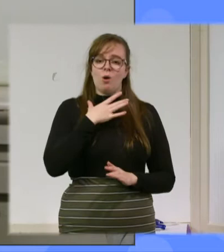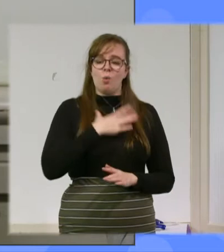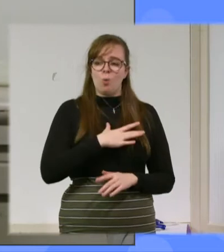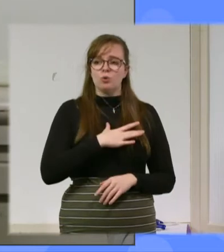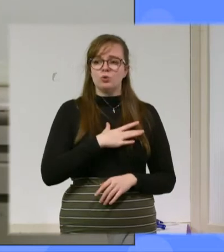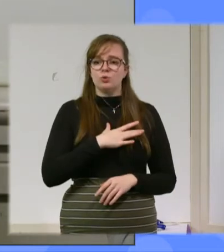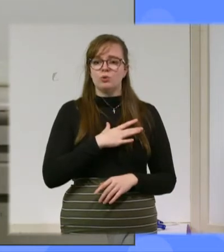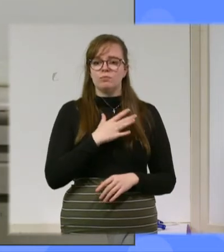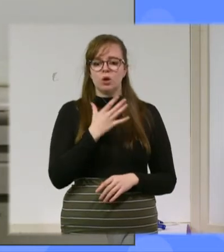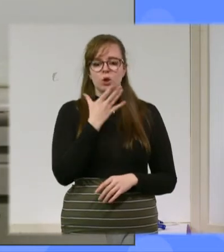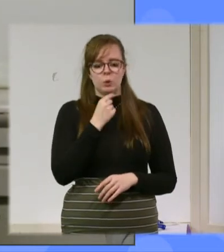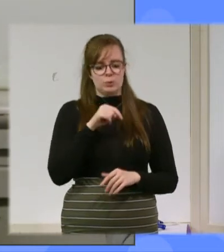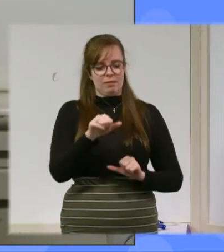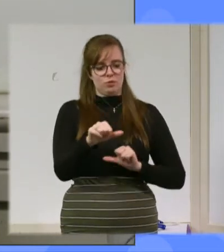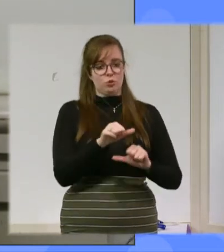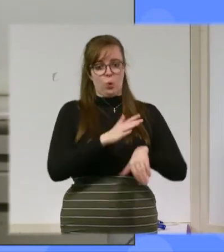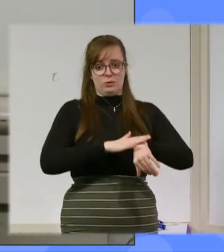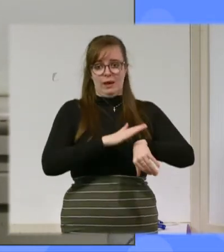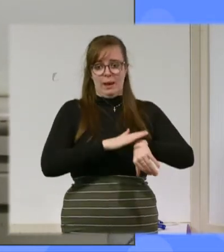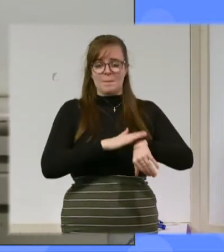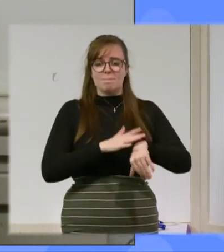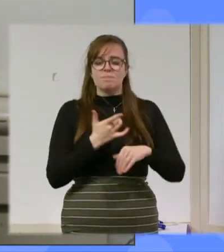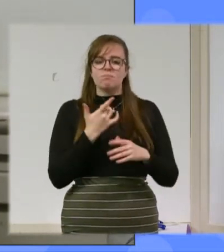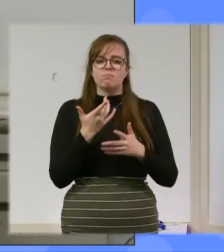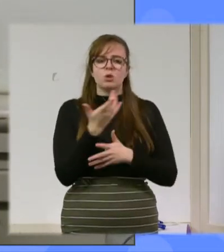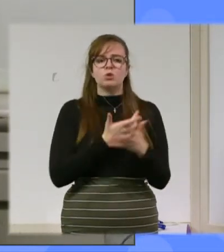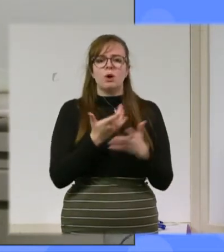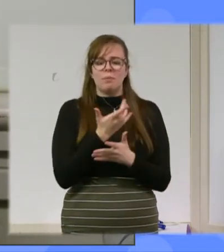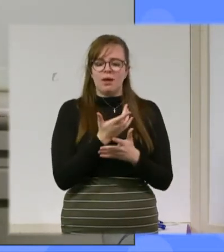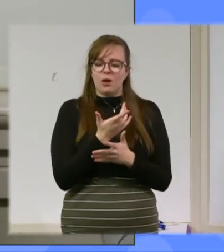to use the short time that I've got to talk a little bit about the different